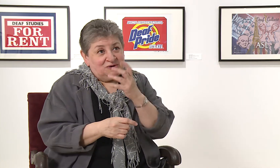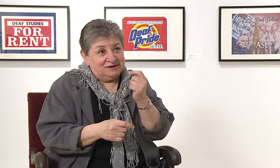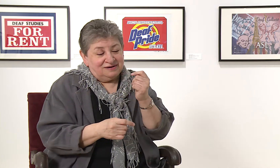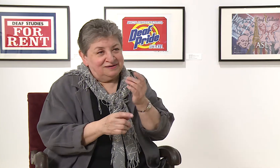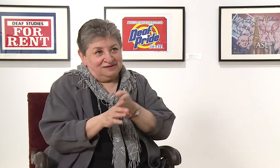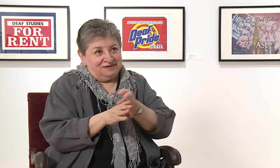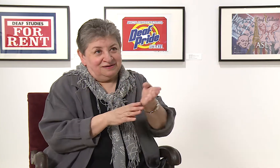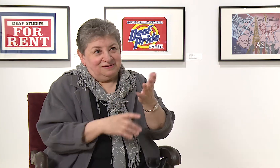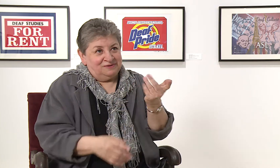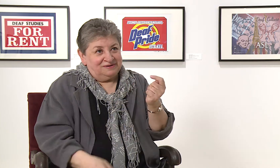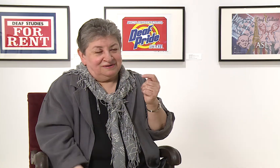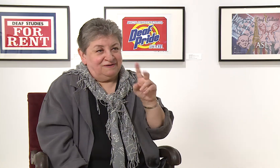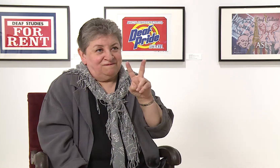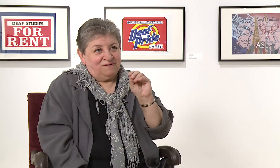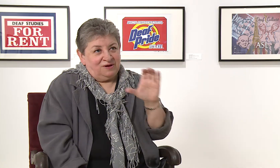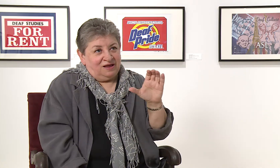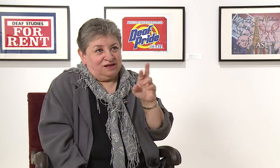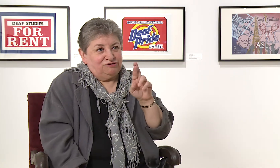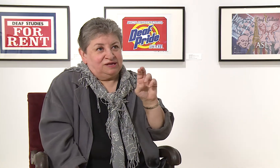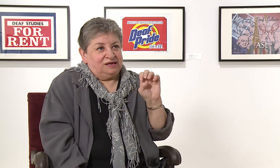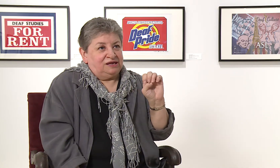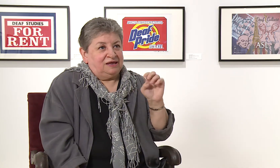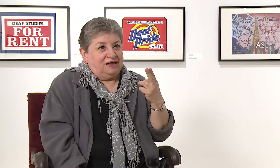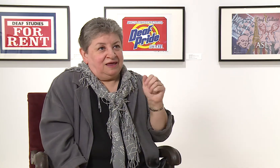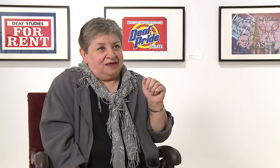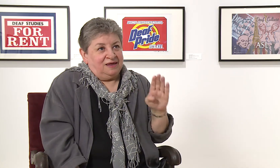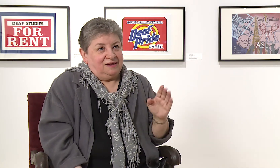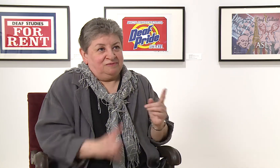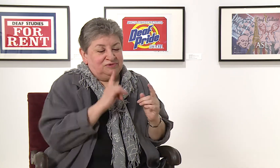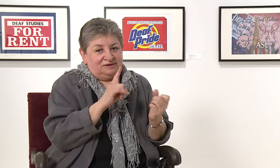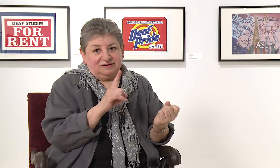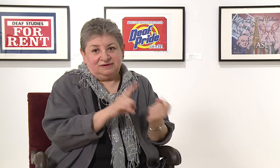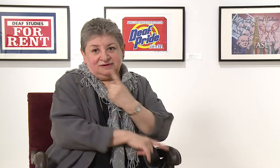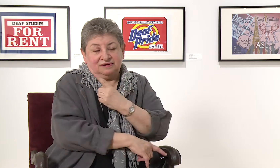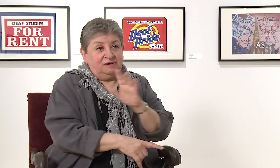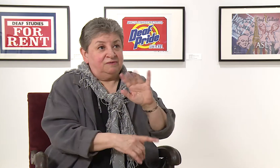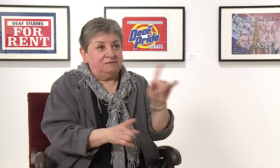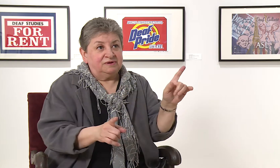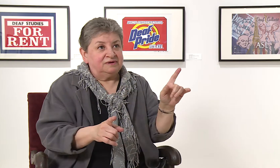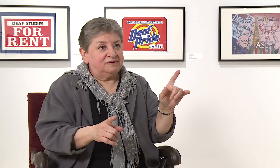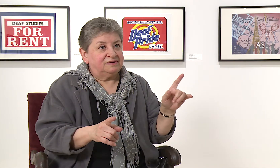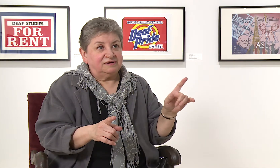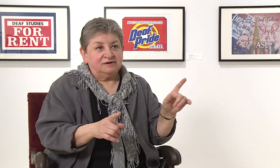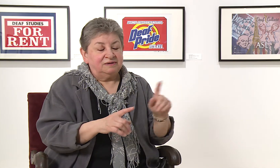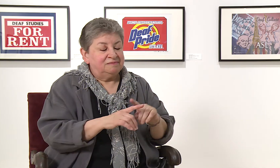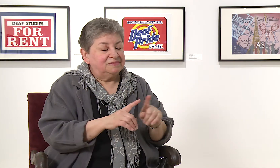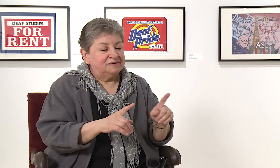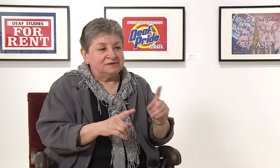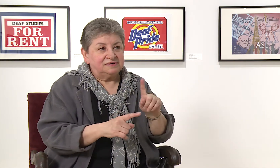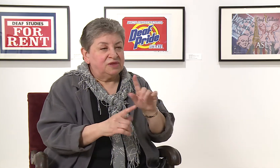And if you can believe it, my major was vocational rehabilitation-- far off from my art career,